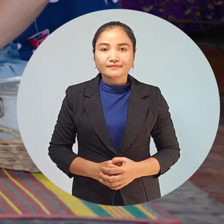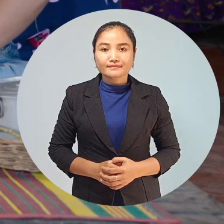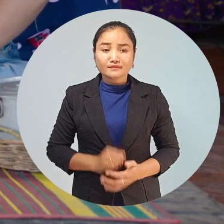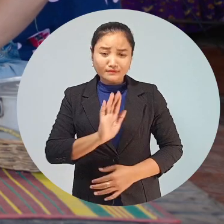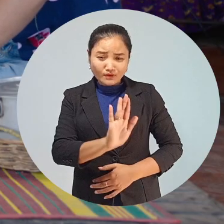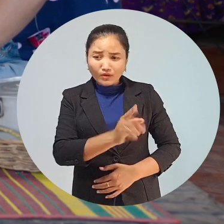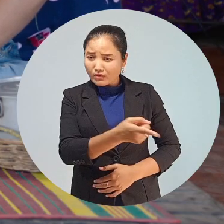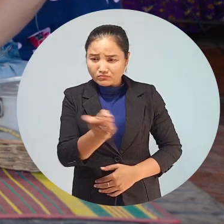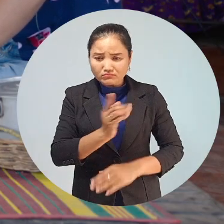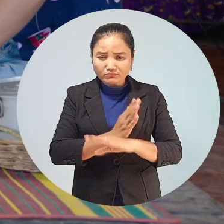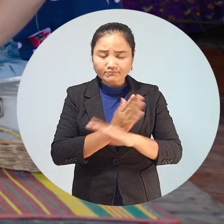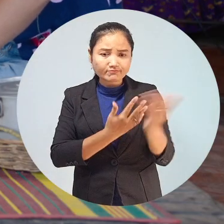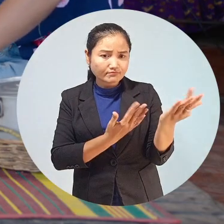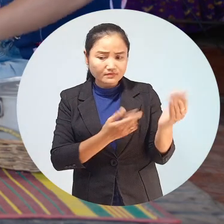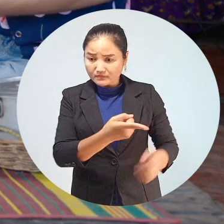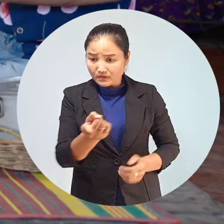Stop! Did you wash your hands with soap yet?